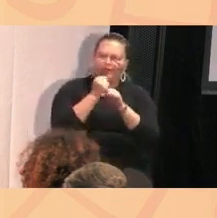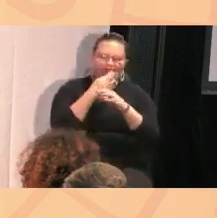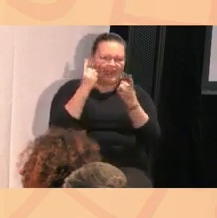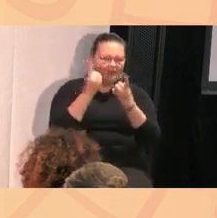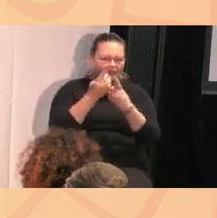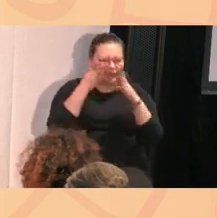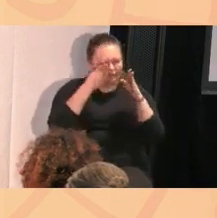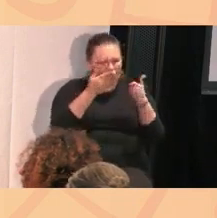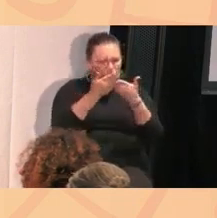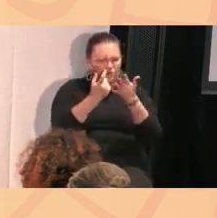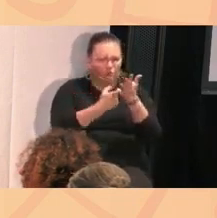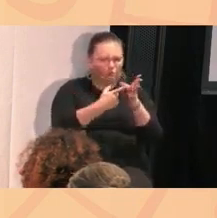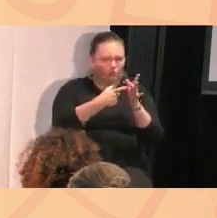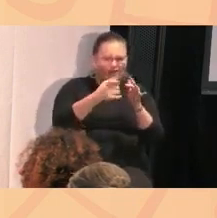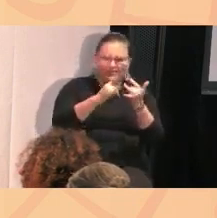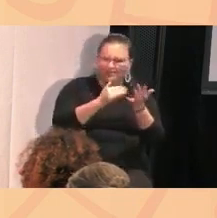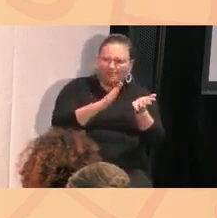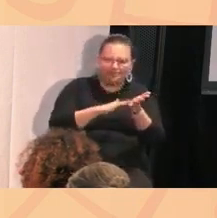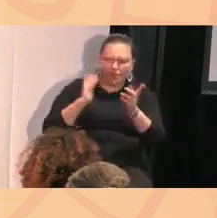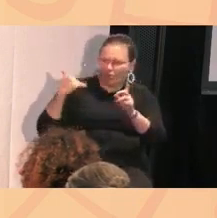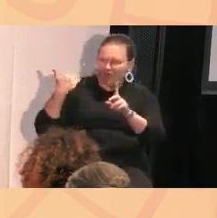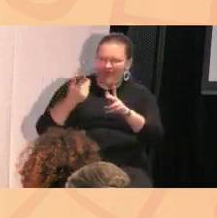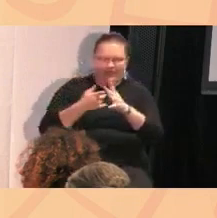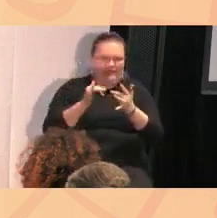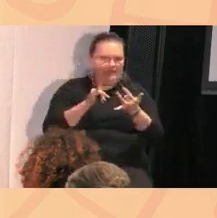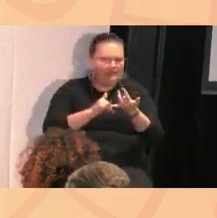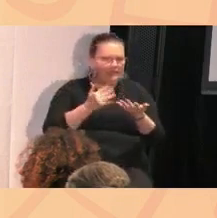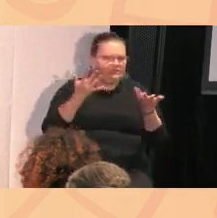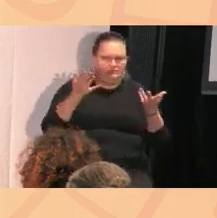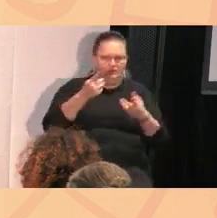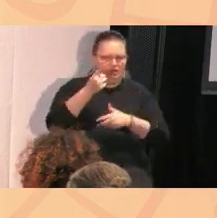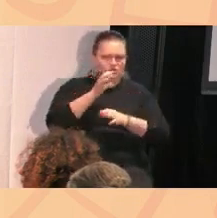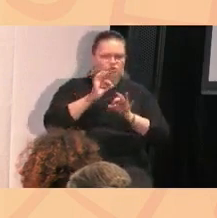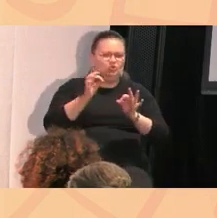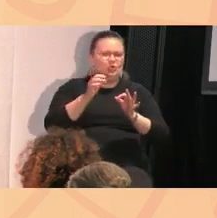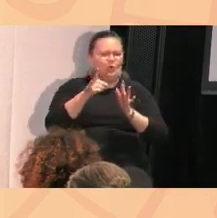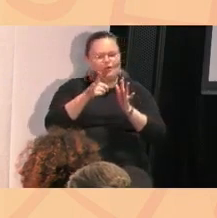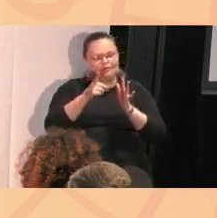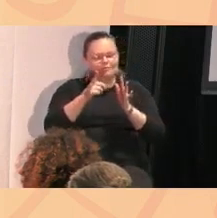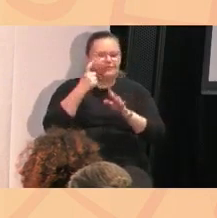I'm not saying that we want to or I have